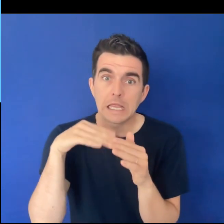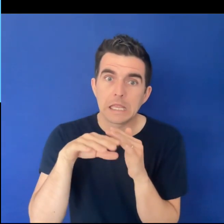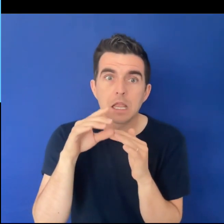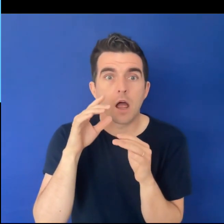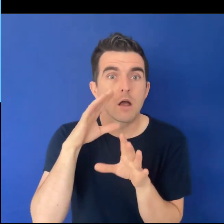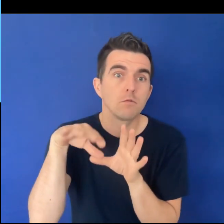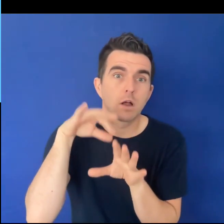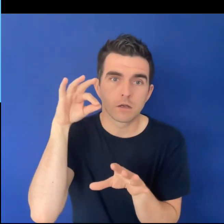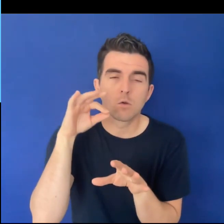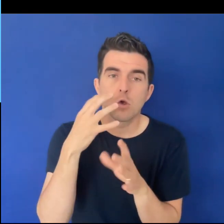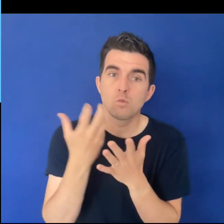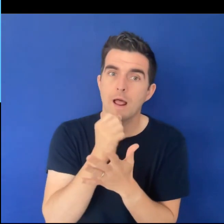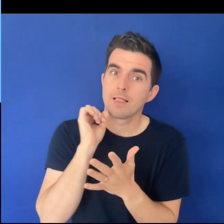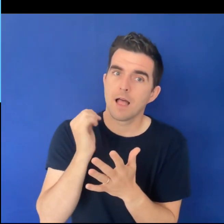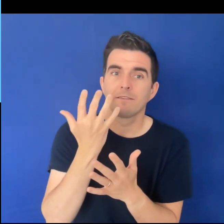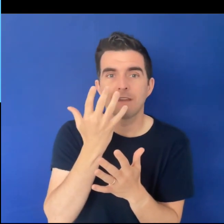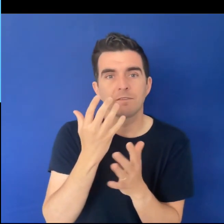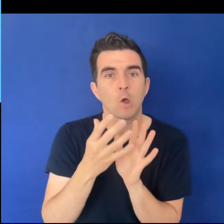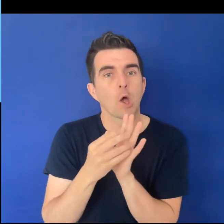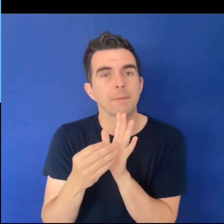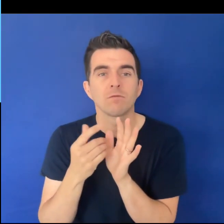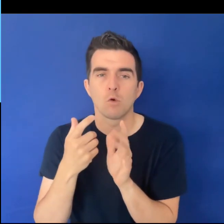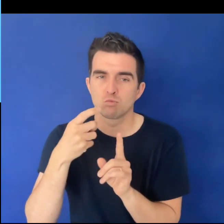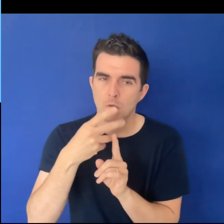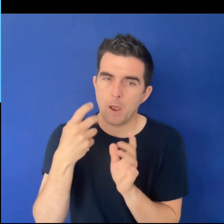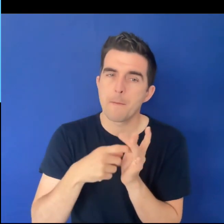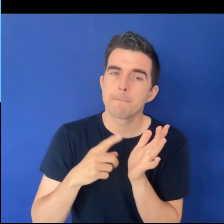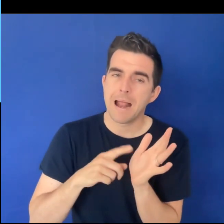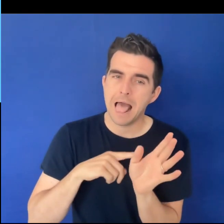to win one of five copies of Rainbow Billy: The Curse of the Leviathan,